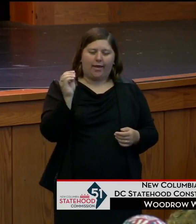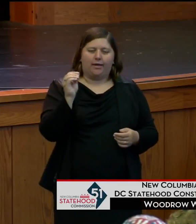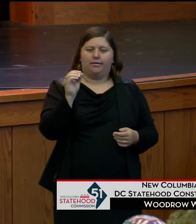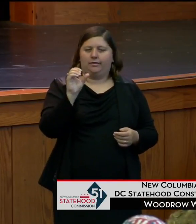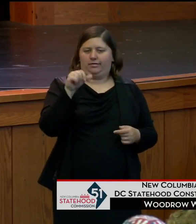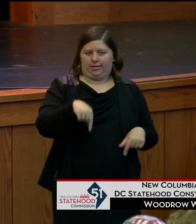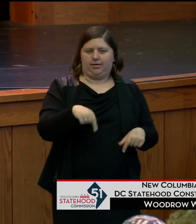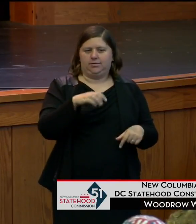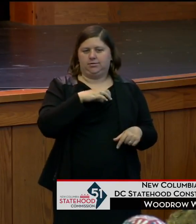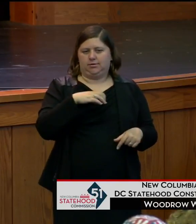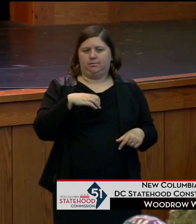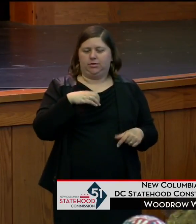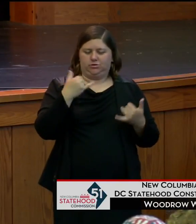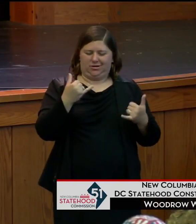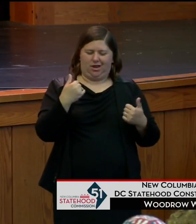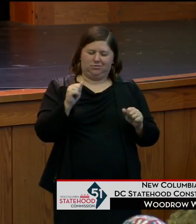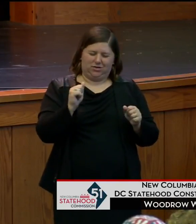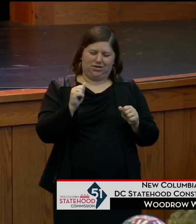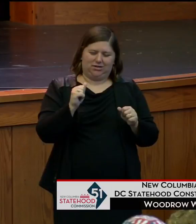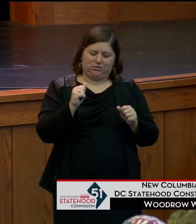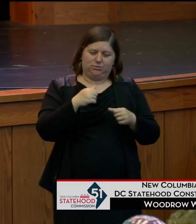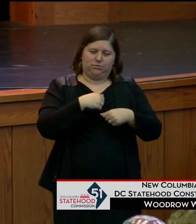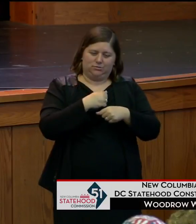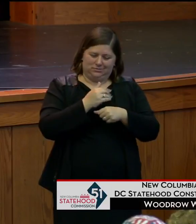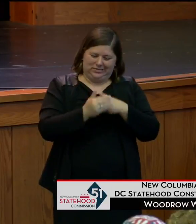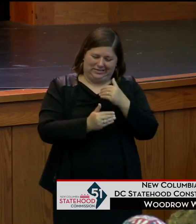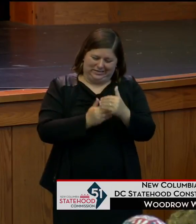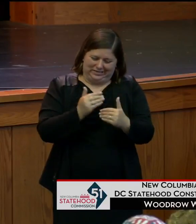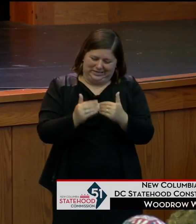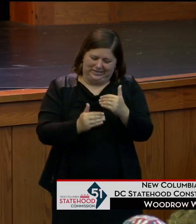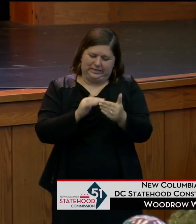TAKING STEPS NOW TO SECURE STATEHOOD WHICH I REALIZE IS THE